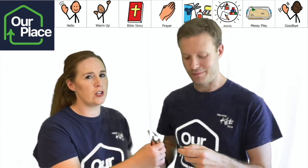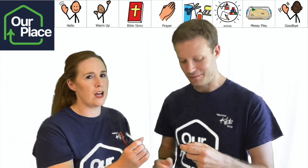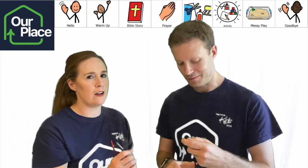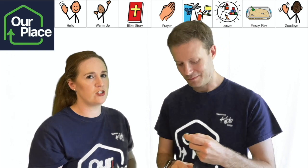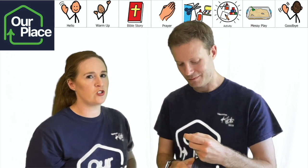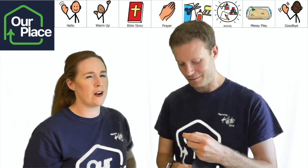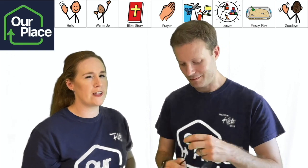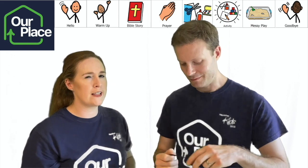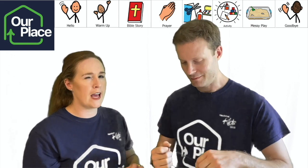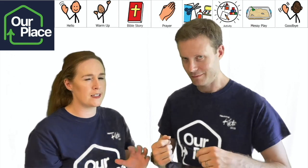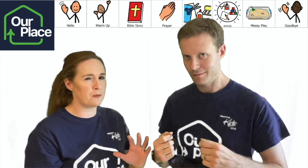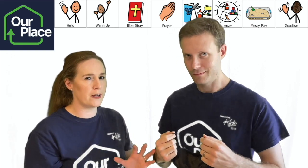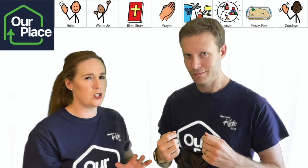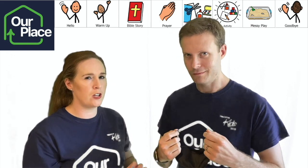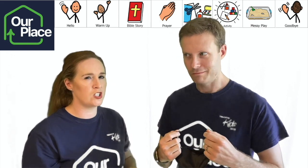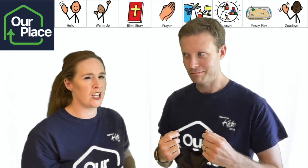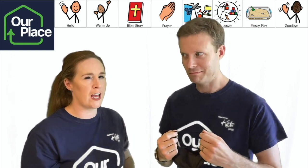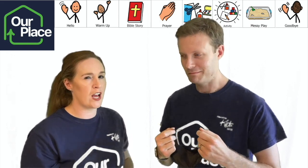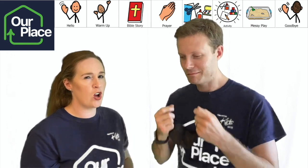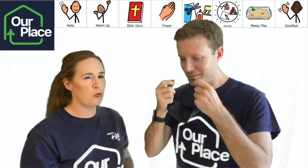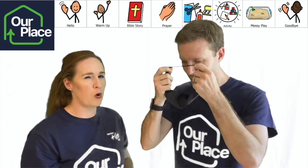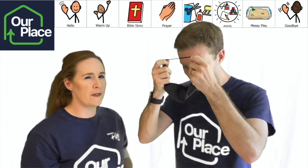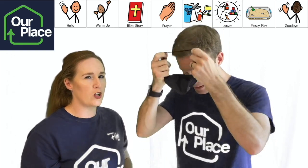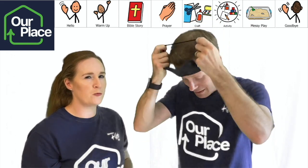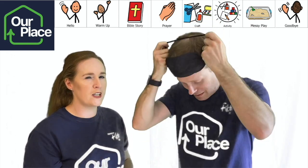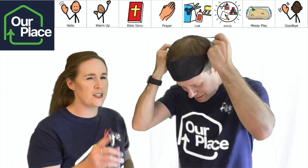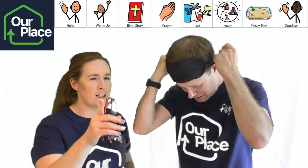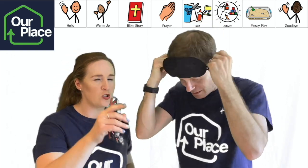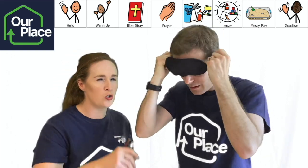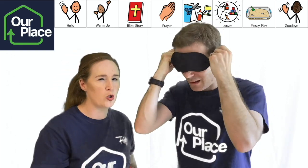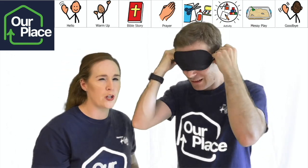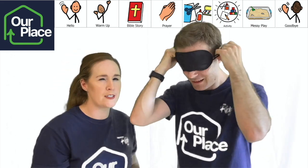have to try and guess by touching it what the object is you're going to get